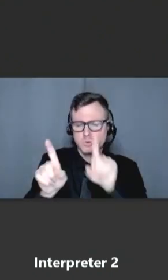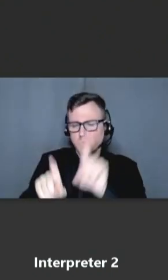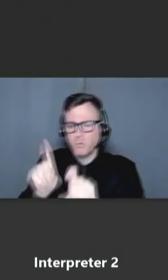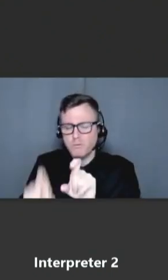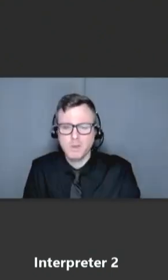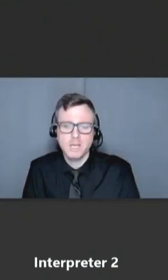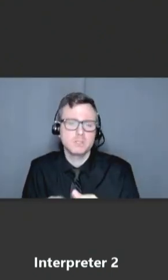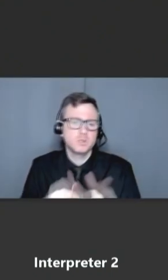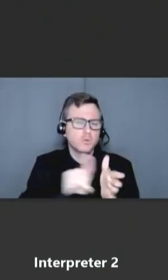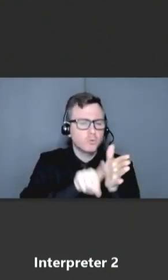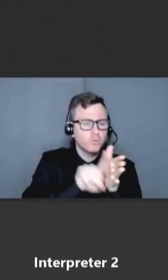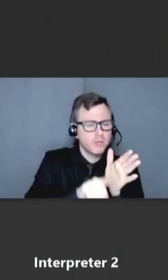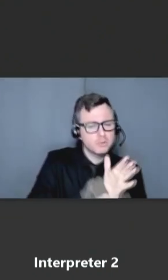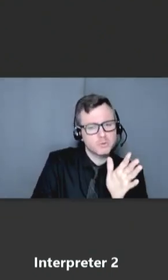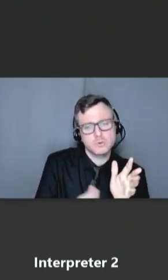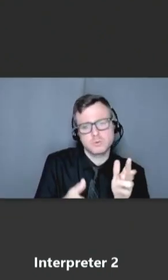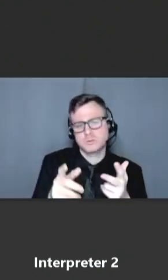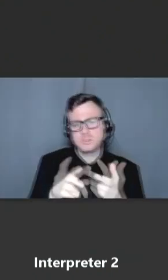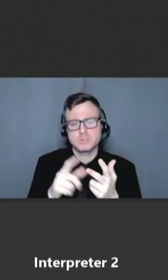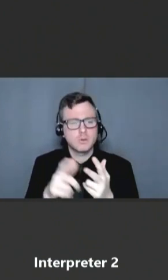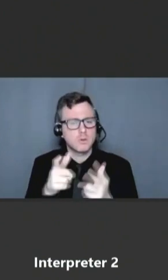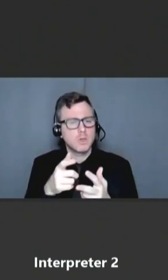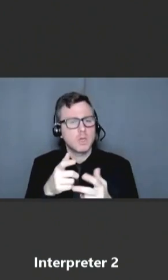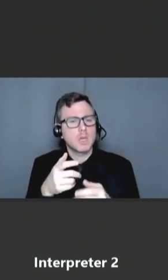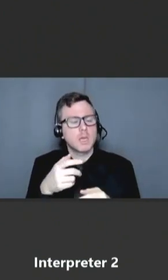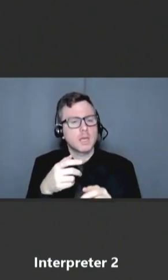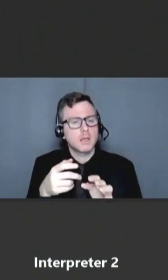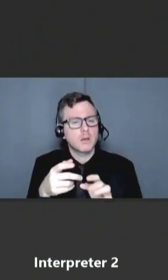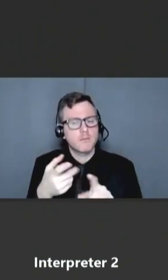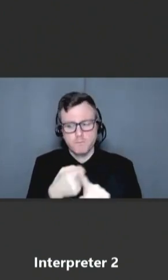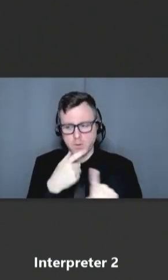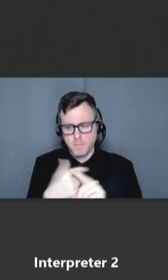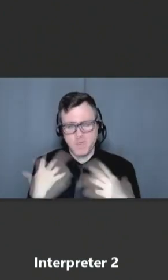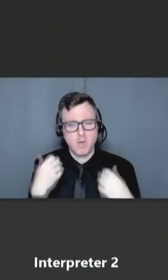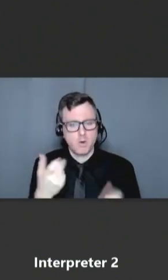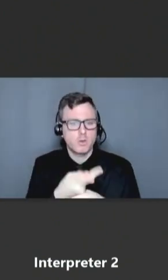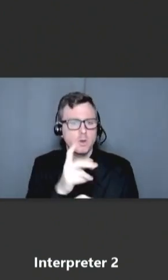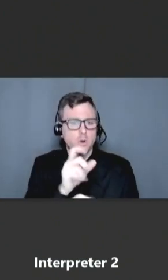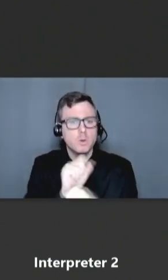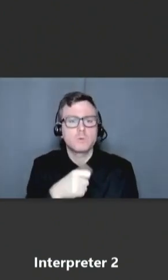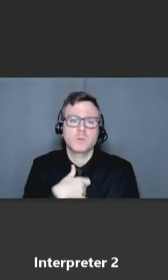electronic health records, et cetera, there is still a really long way to go. Next slide, please.